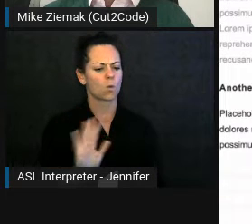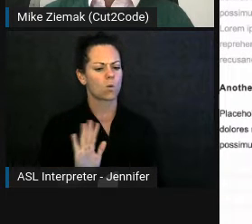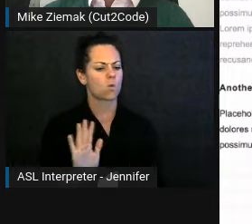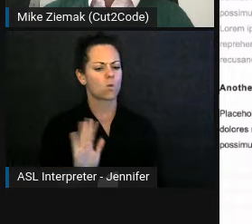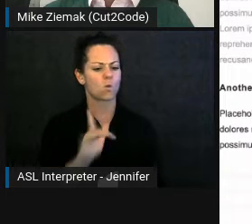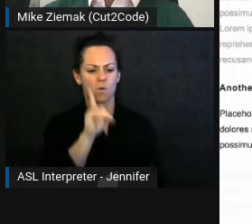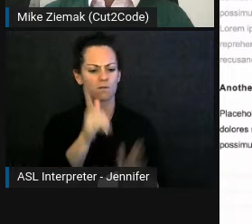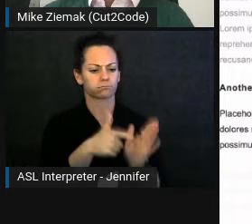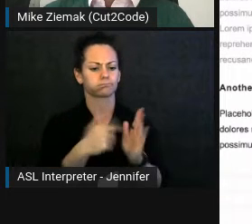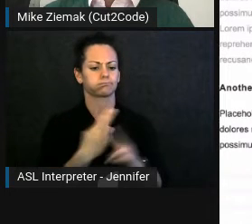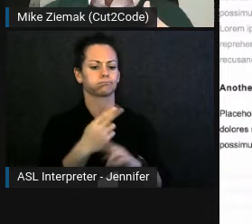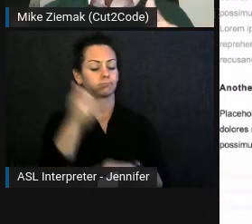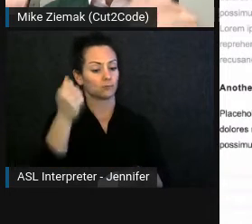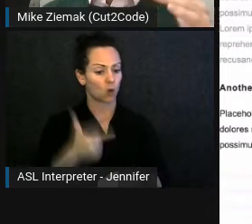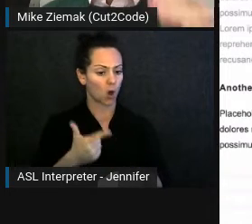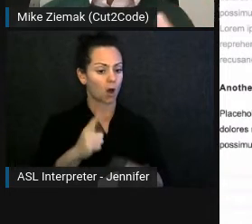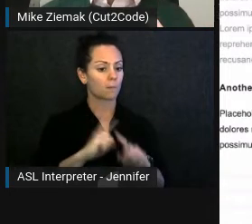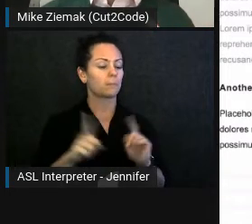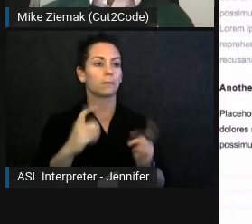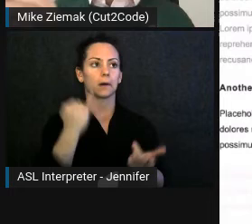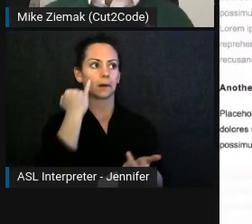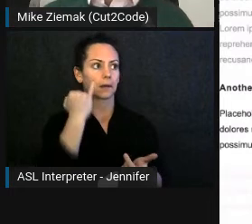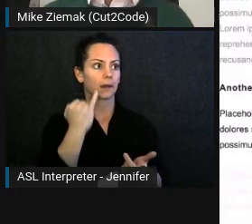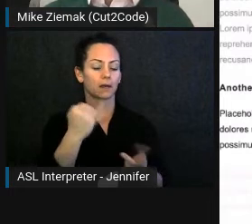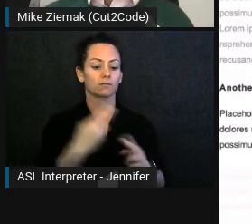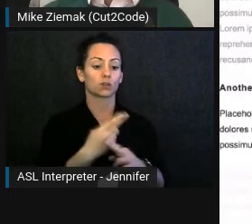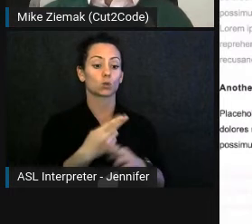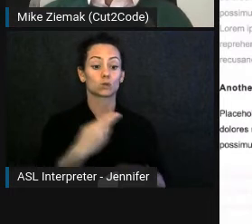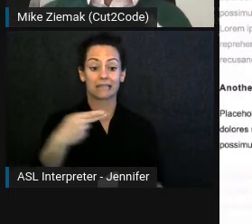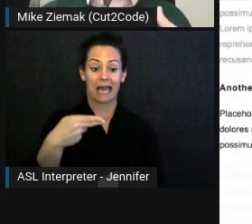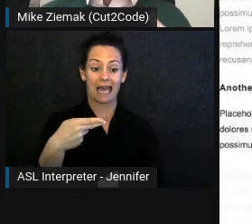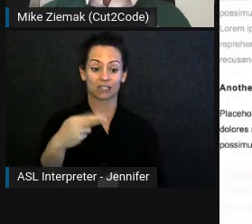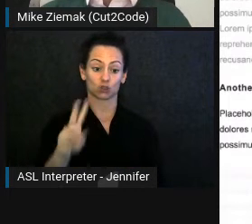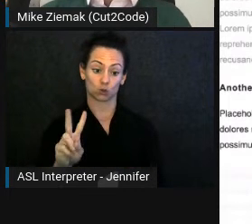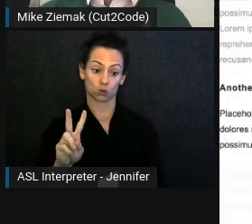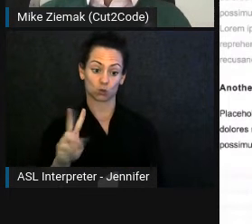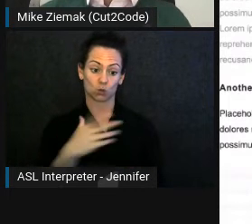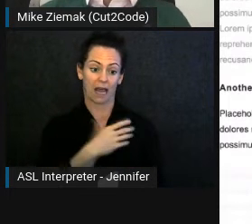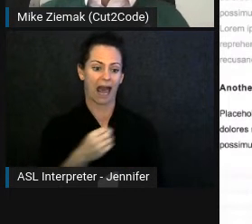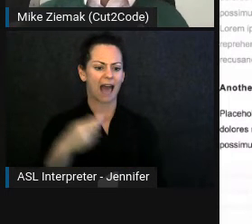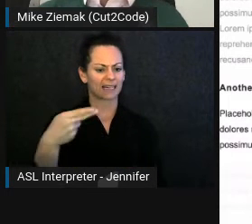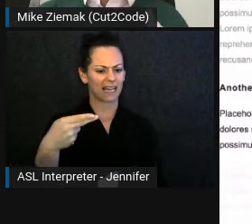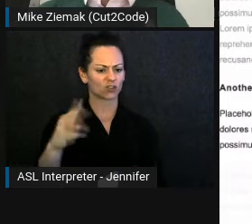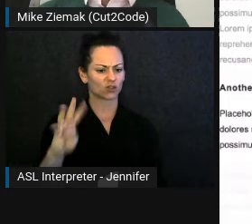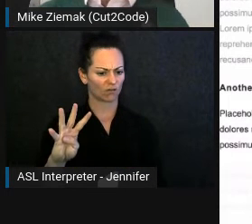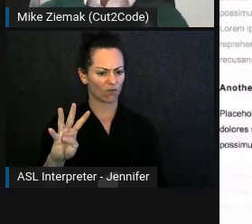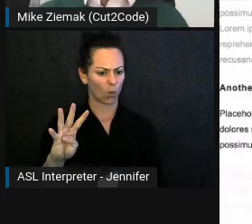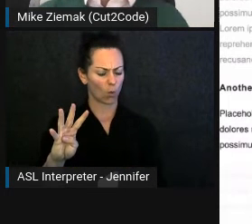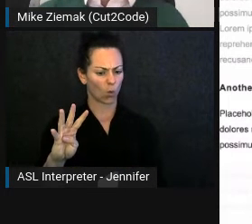If we are using, let's say, H2 and H4, let's make sure that there is an H3 in between.